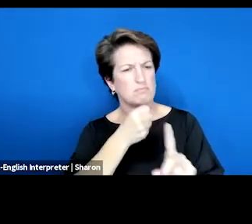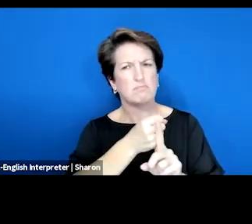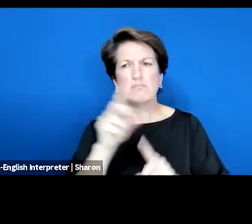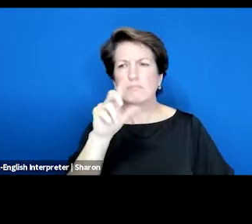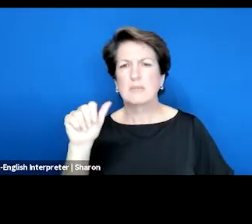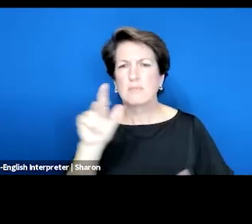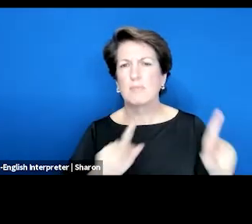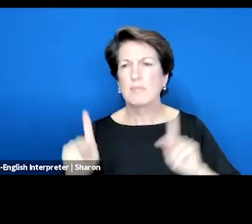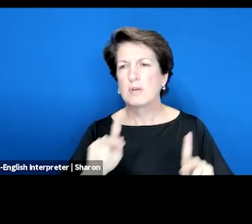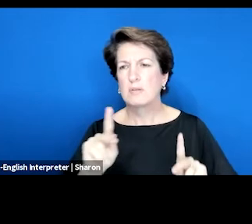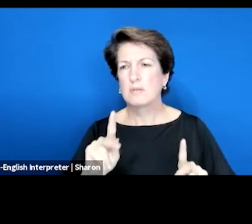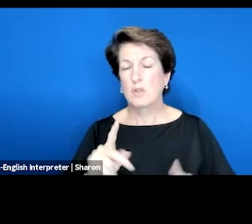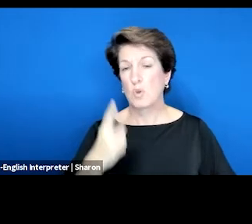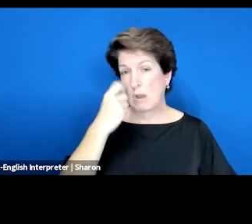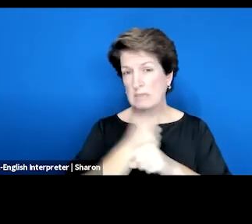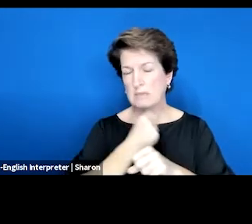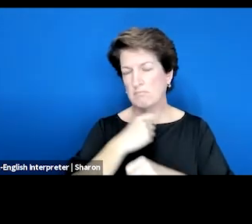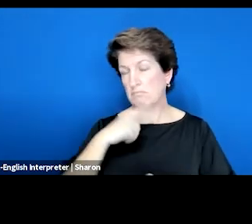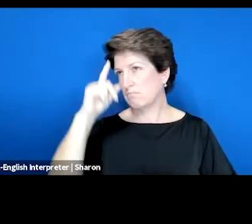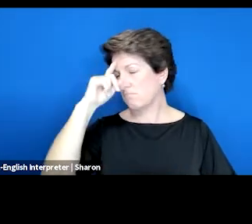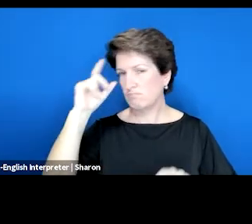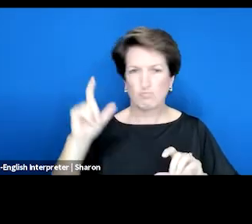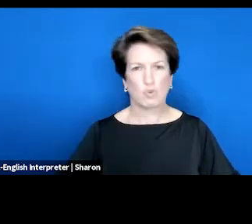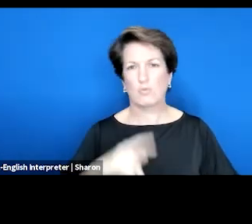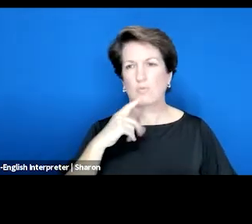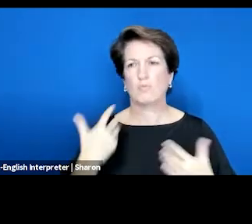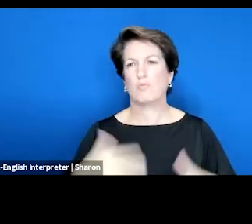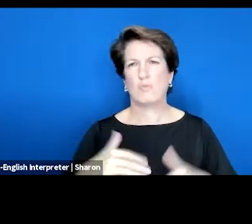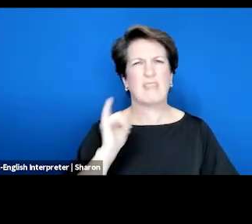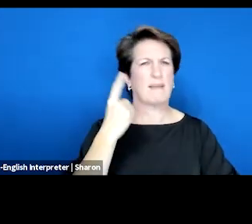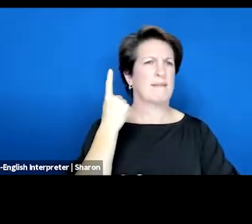ambassadors in the community. What we know is that people with disabilities are more